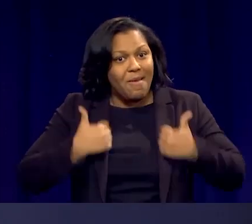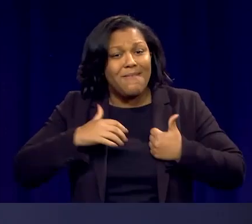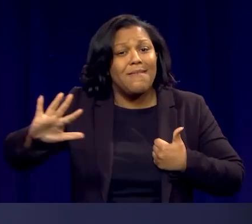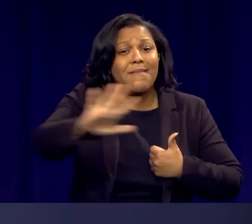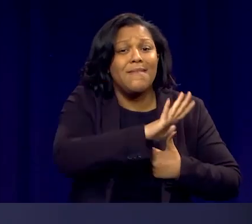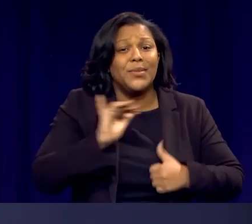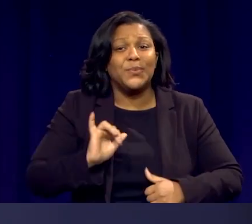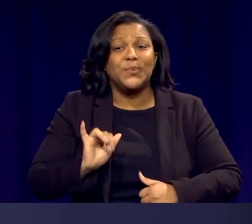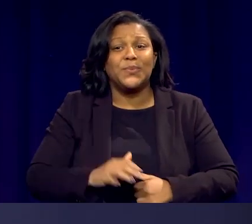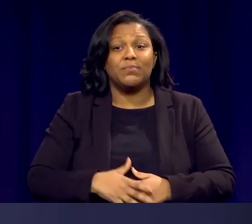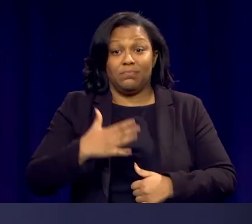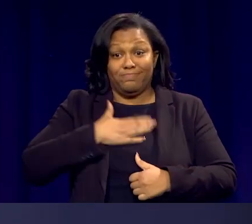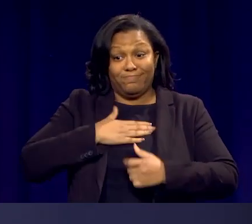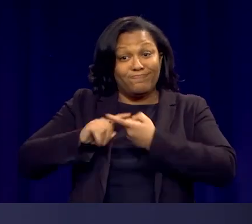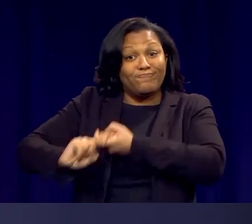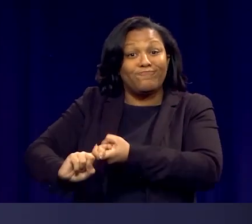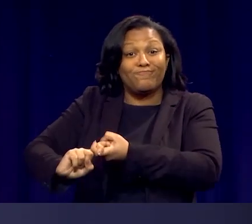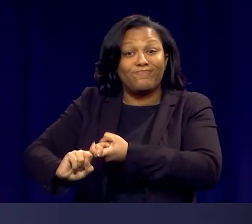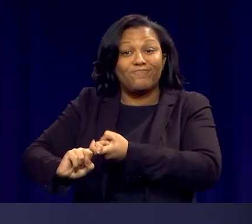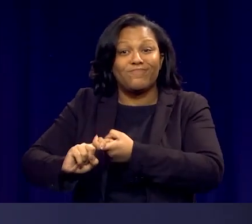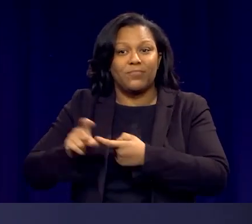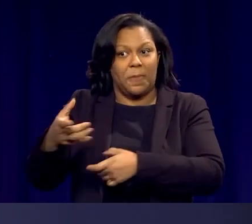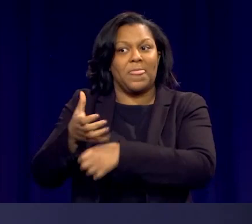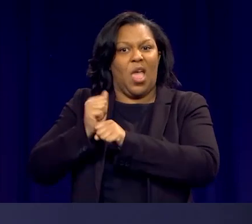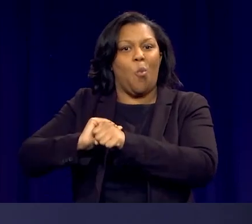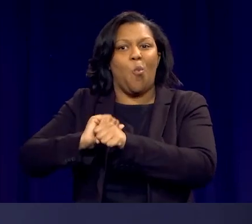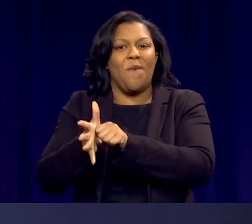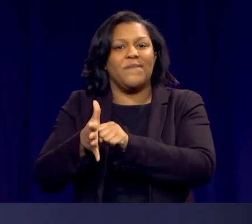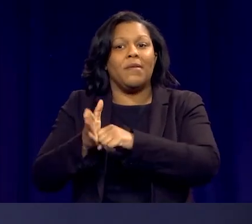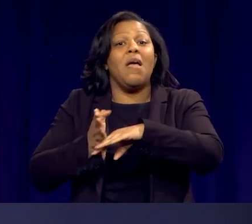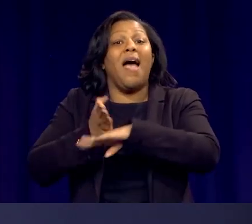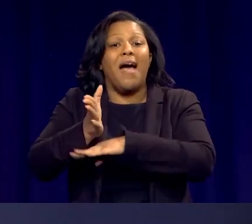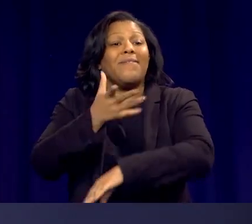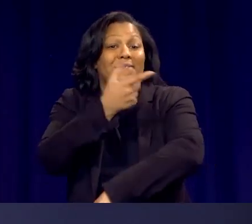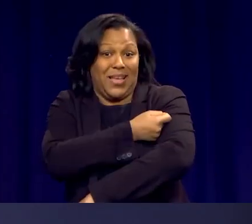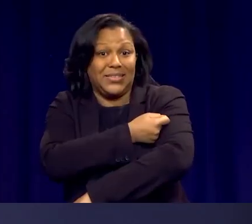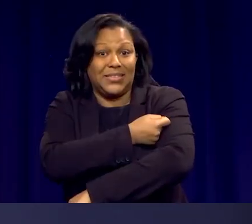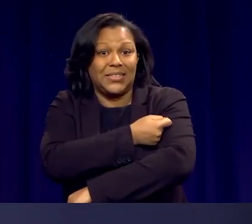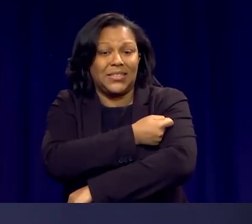Like, it truly does. I've had friends who have gotten COVID post-vaccination,